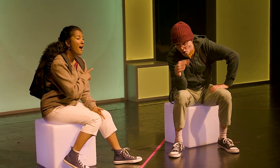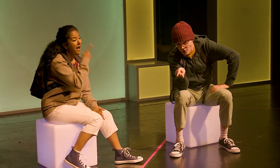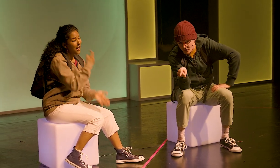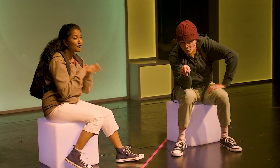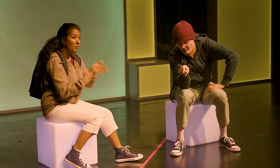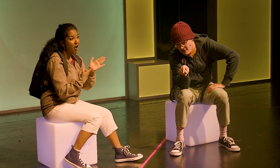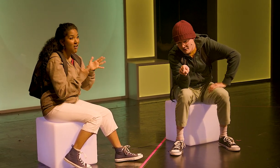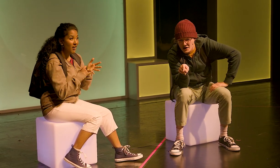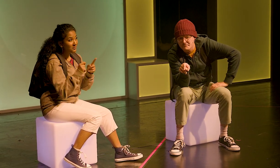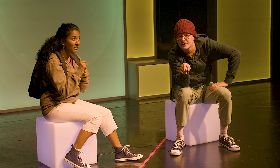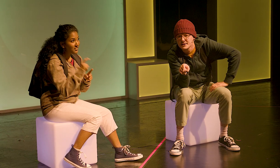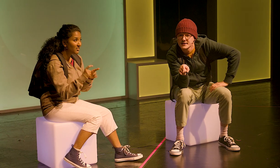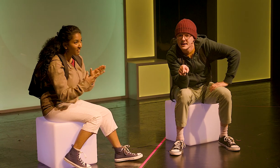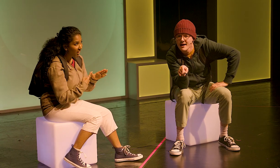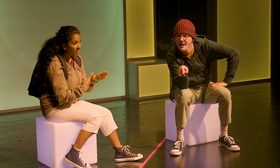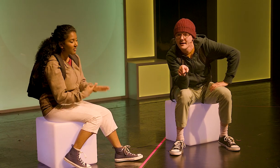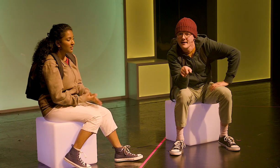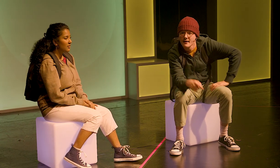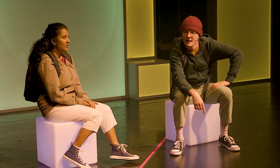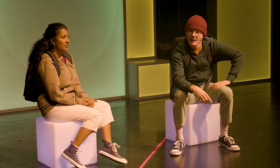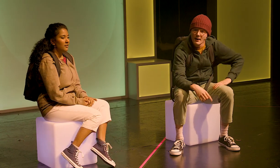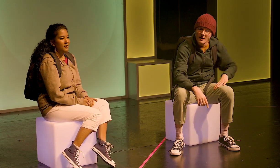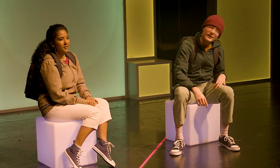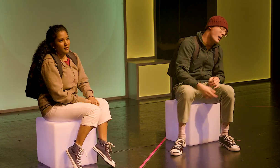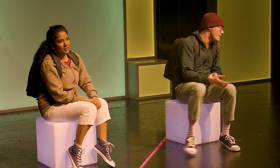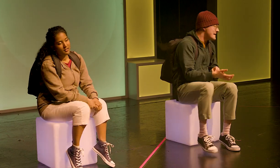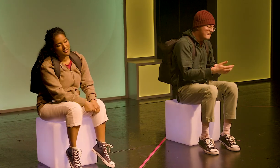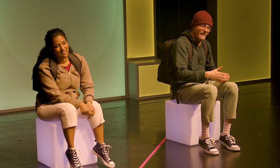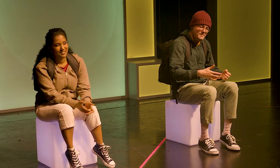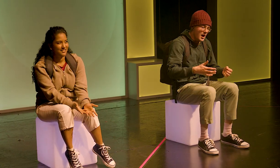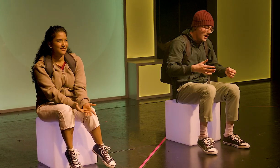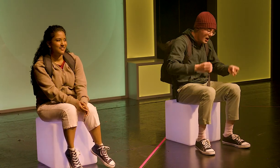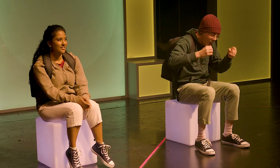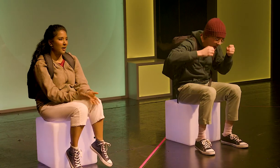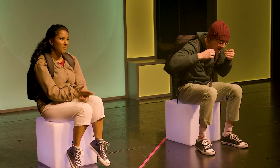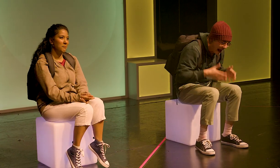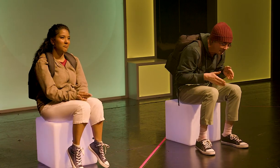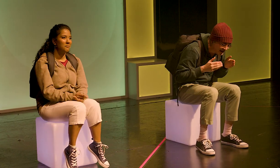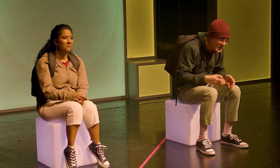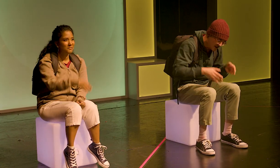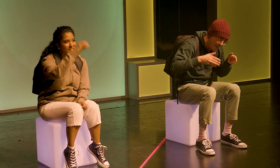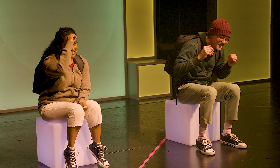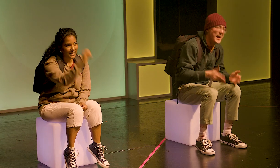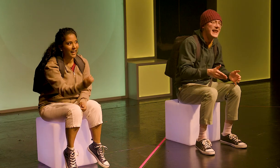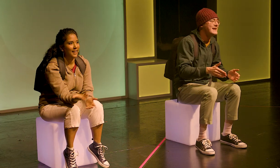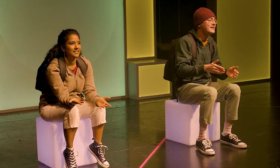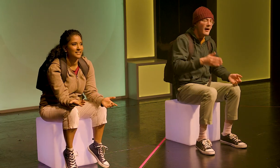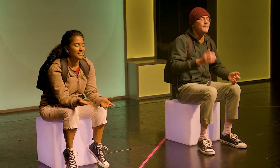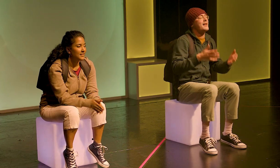good mind to call the RSPCA.' God. I mean what an absolute bellend.